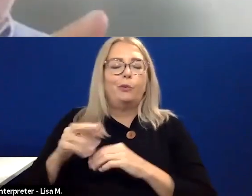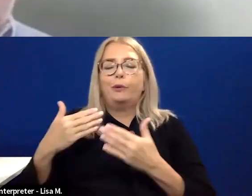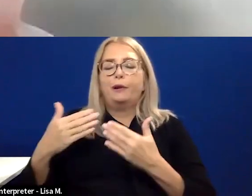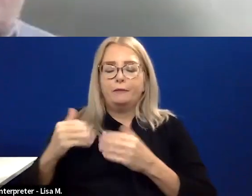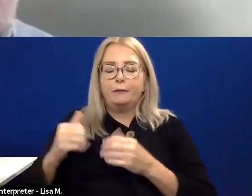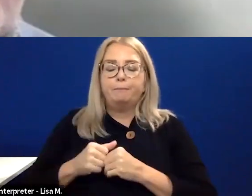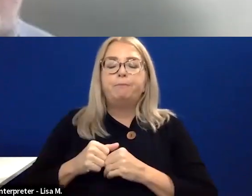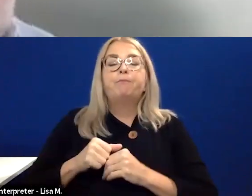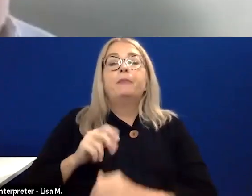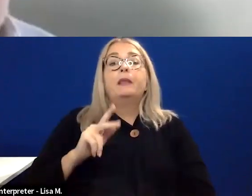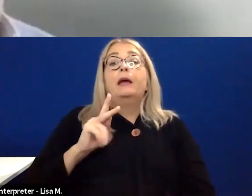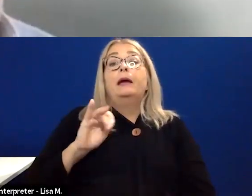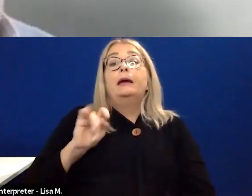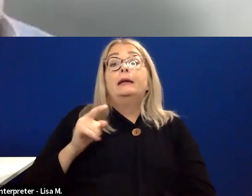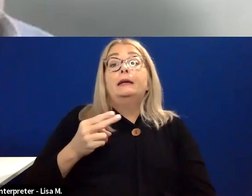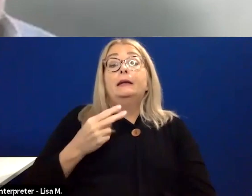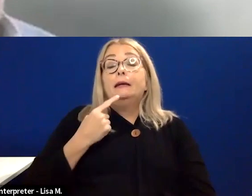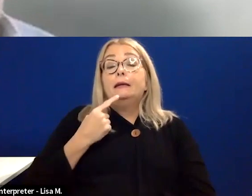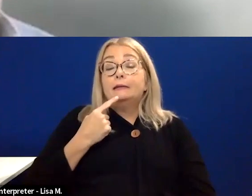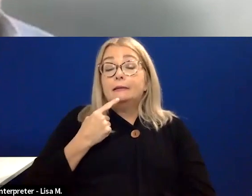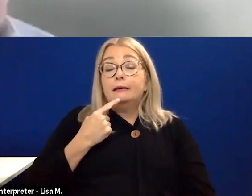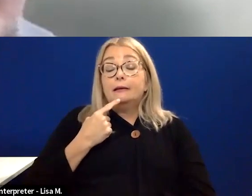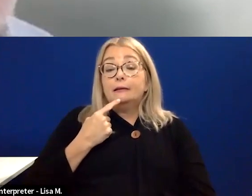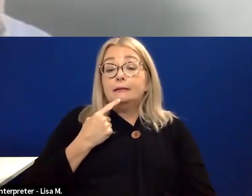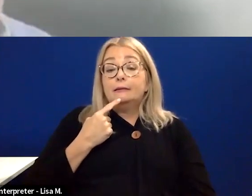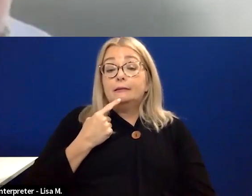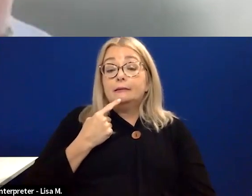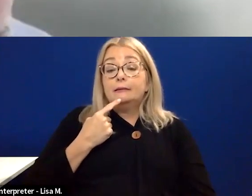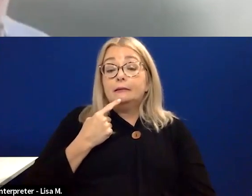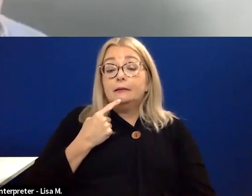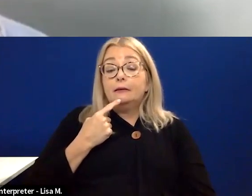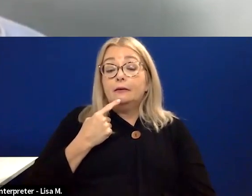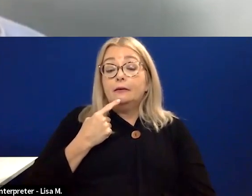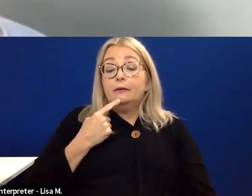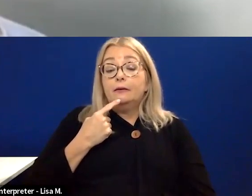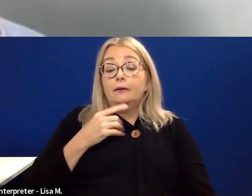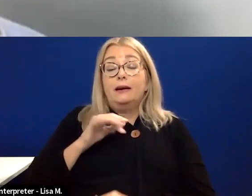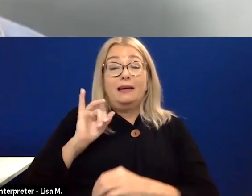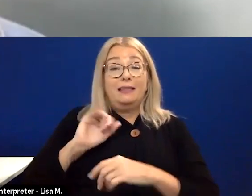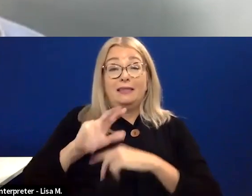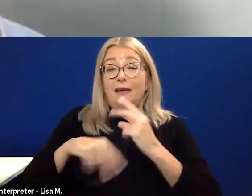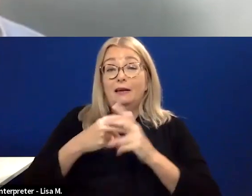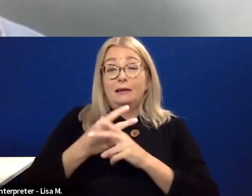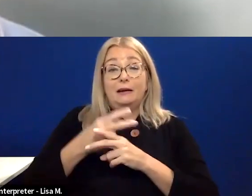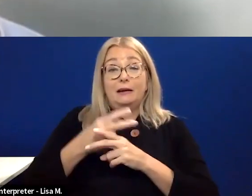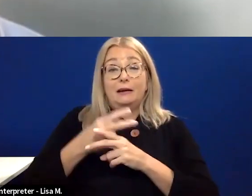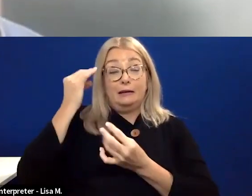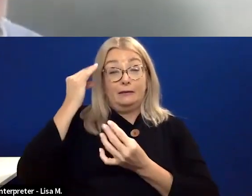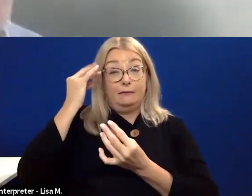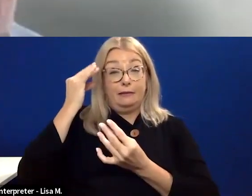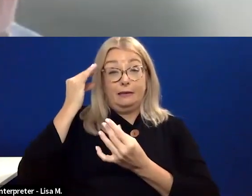from an evolutionary point of view uh that type of thinking was not chosen as the major way to think